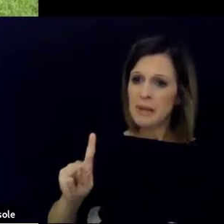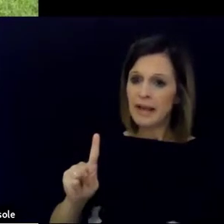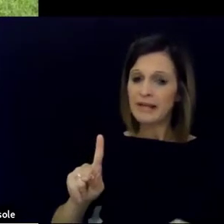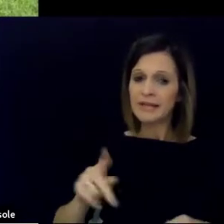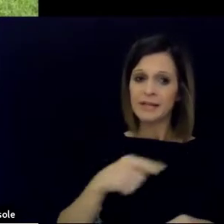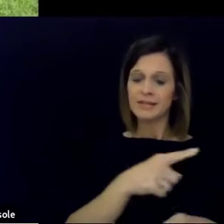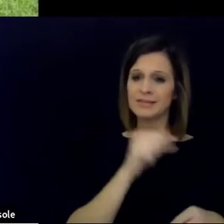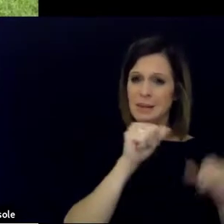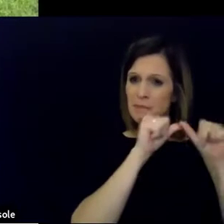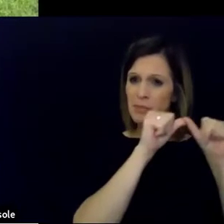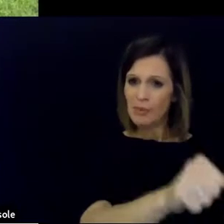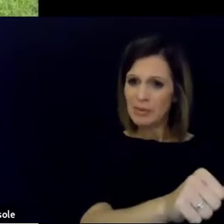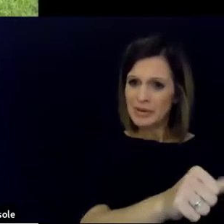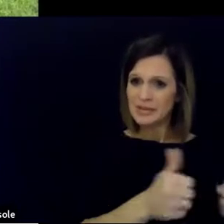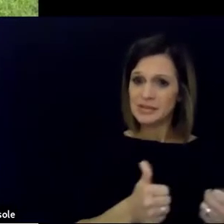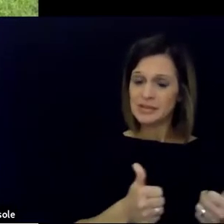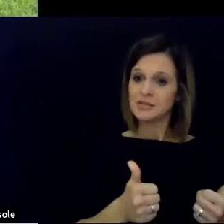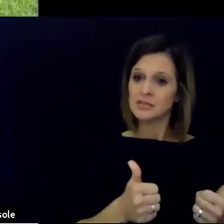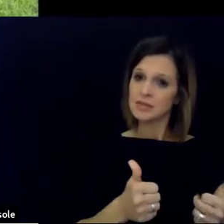It's something that she would do to self-regulate.